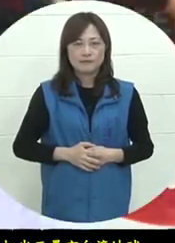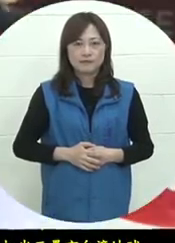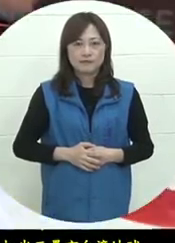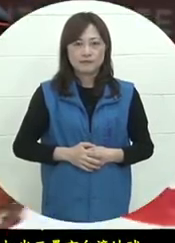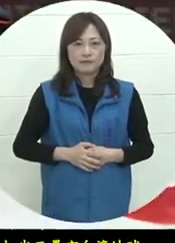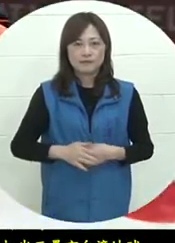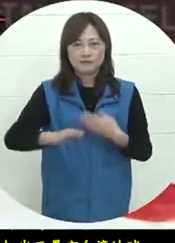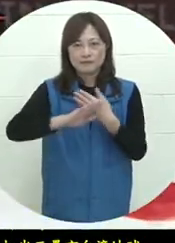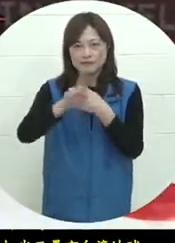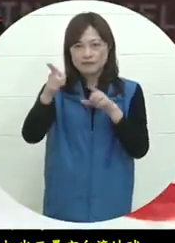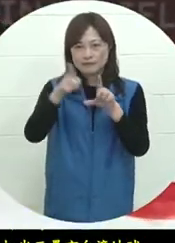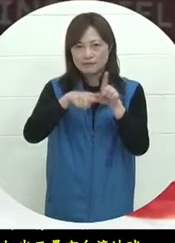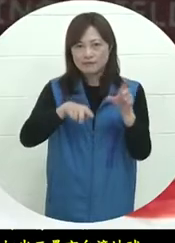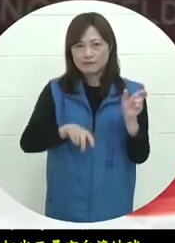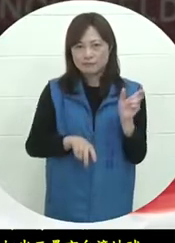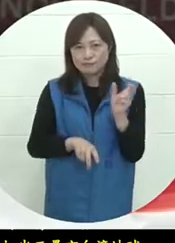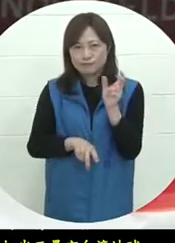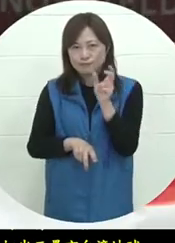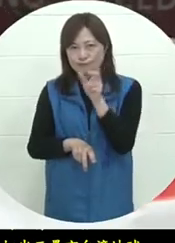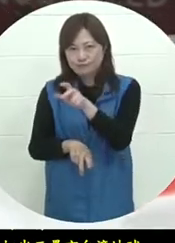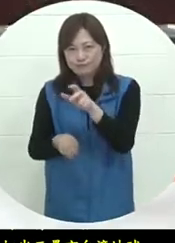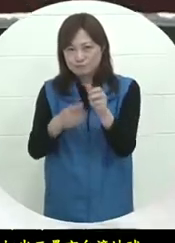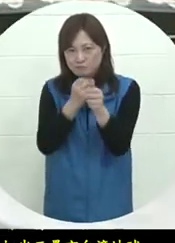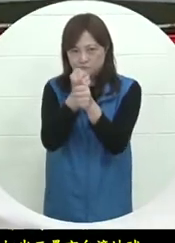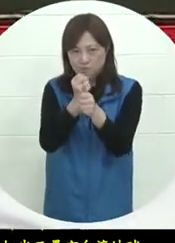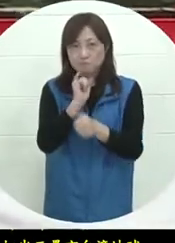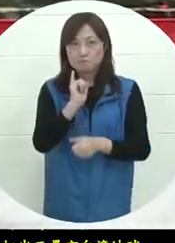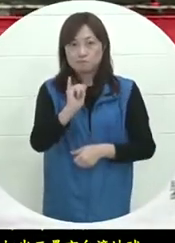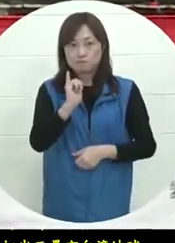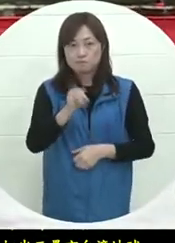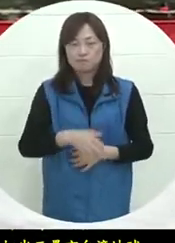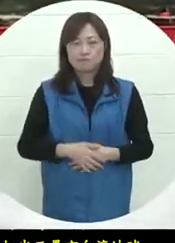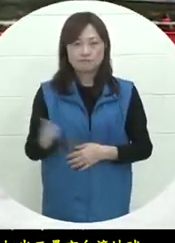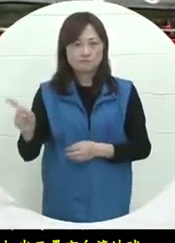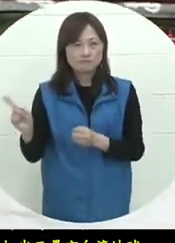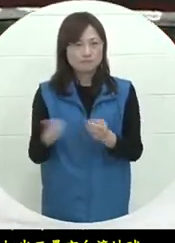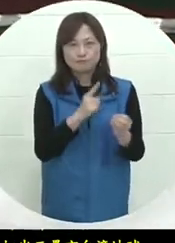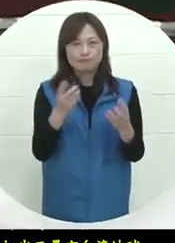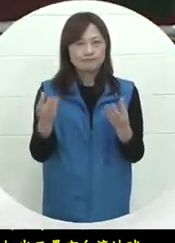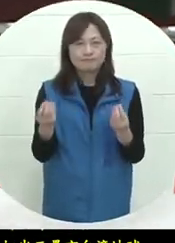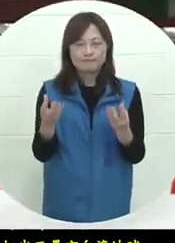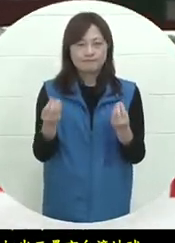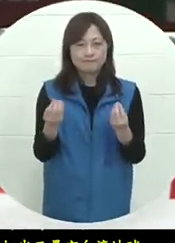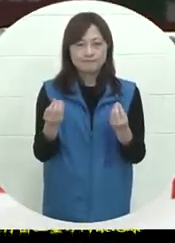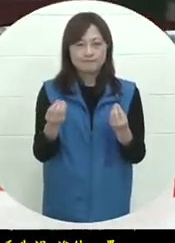had diplomatic control of the ball in a very good position. Rosco did not choose to help the No. 1 ball behind. Give the pitching